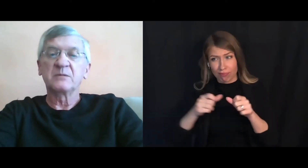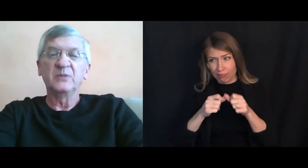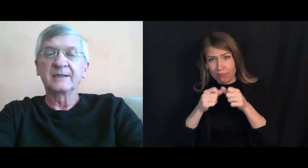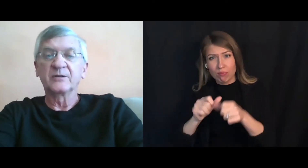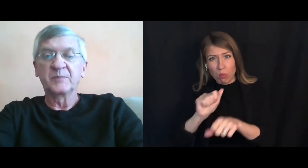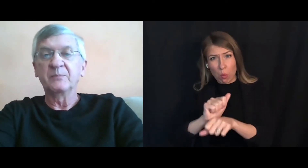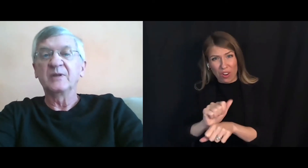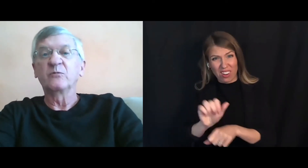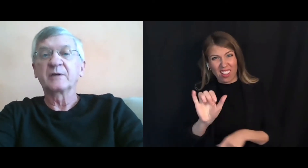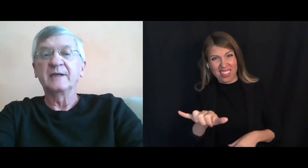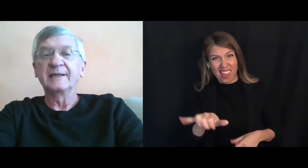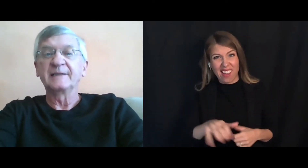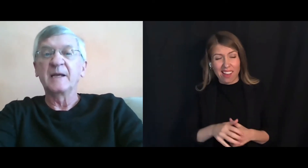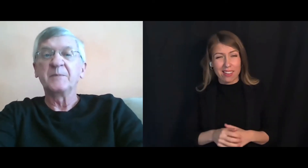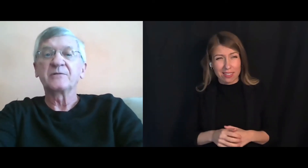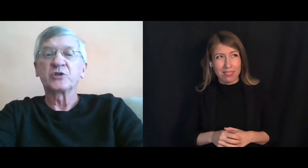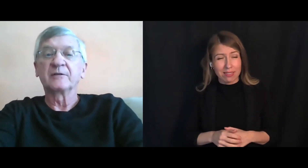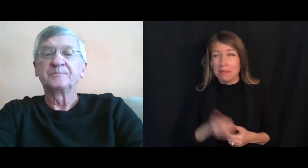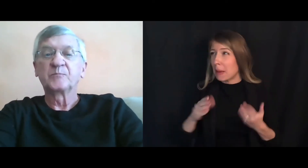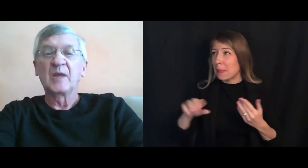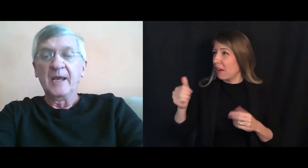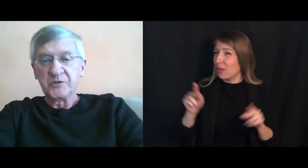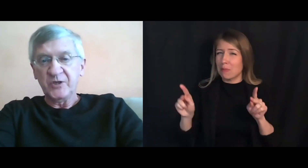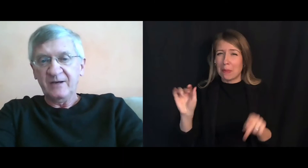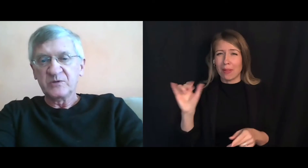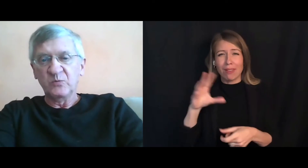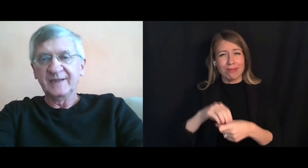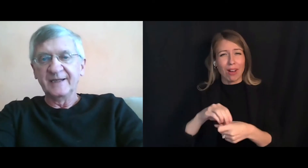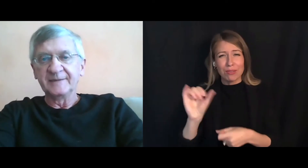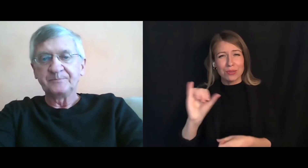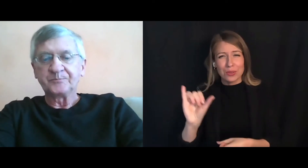Possibly other people have worked on it, I'm not sure. So that was one thing.